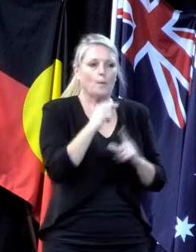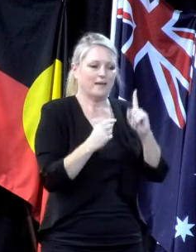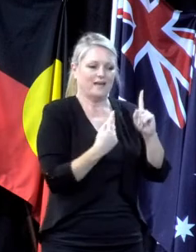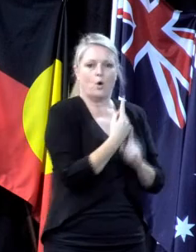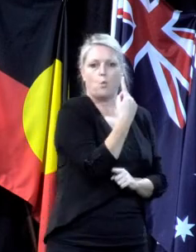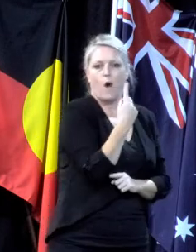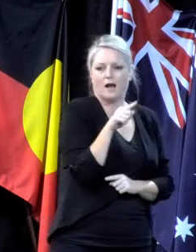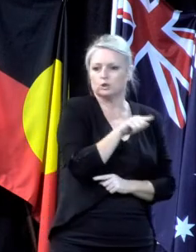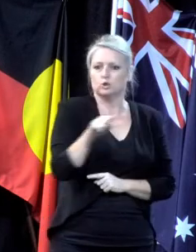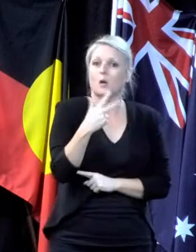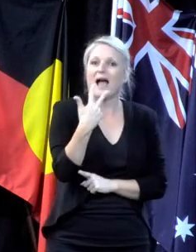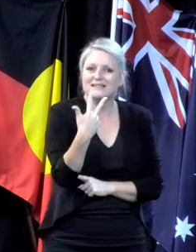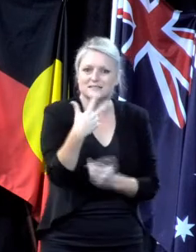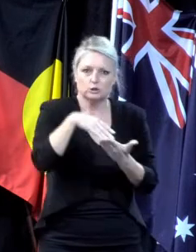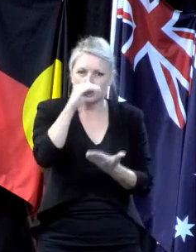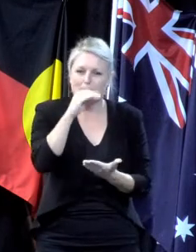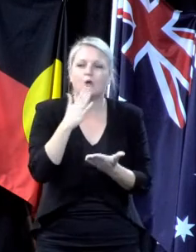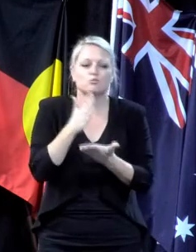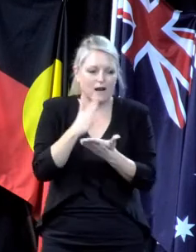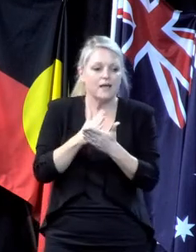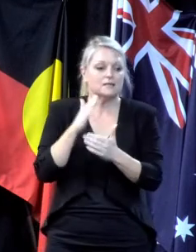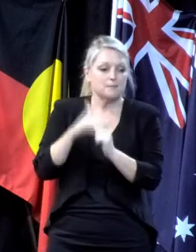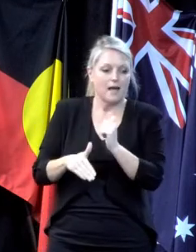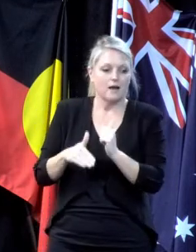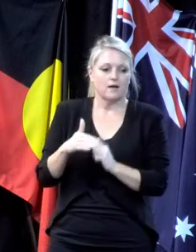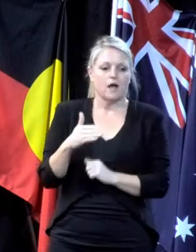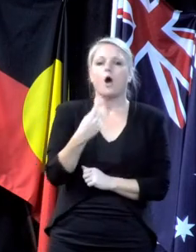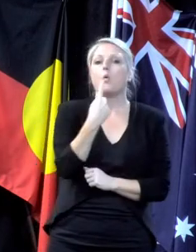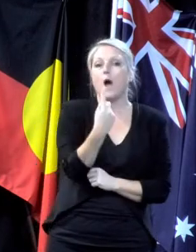It’s the impact that that teacher has. So it’s the teaching, the quality teaching that the teacher does in that